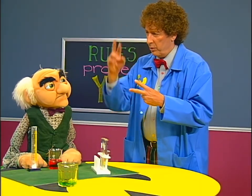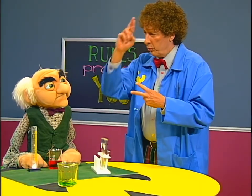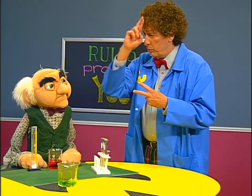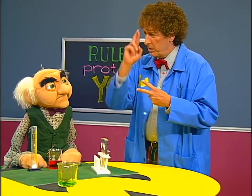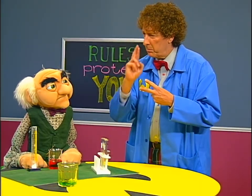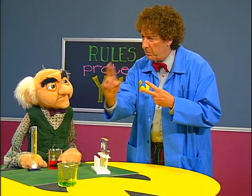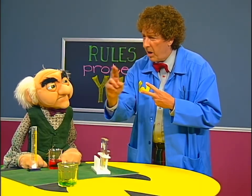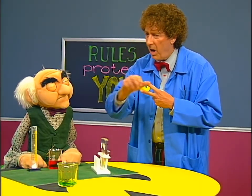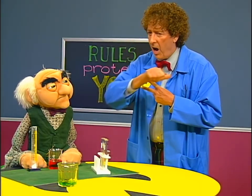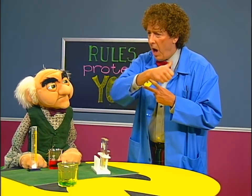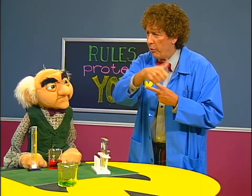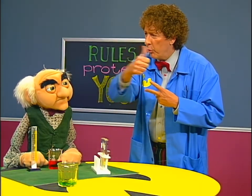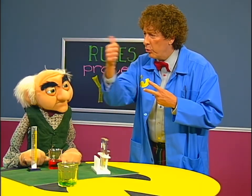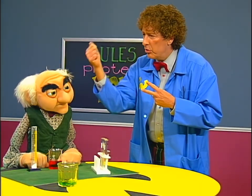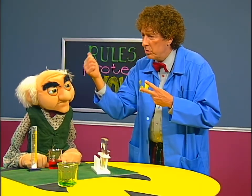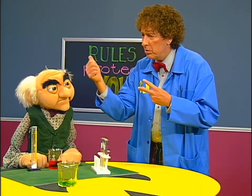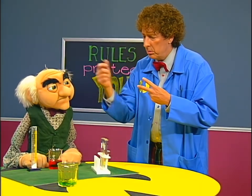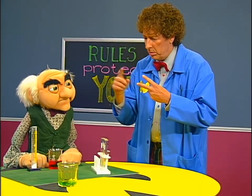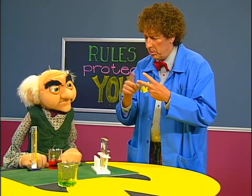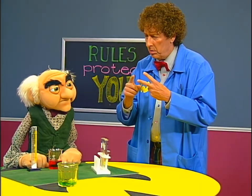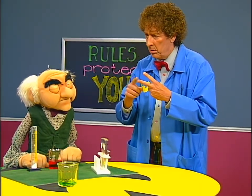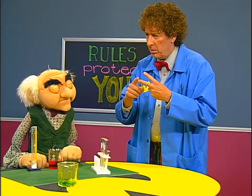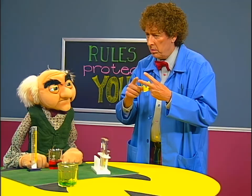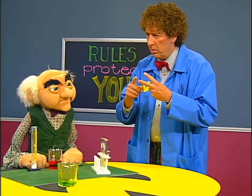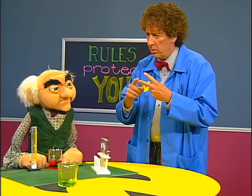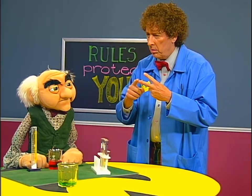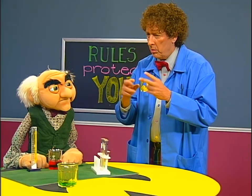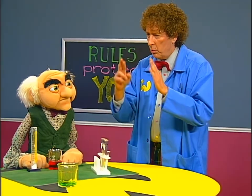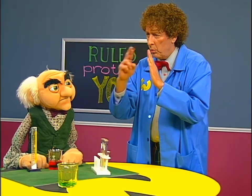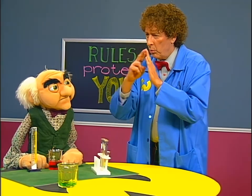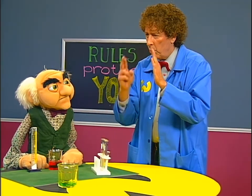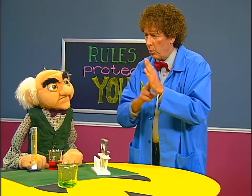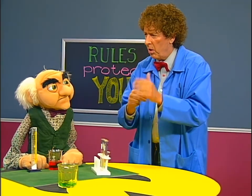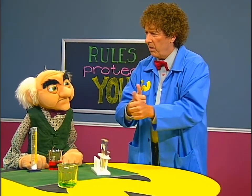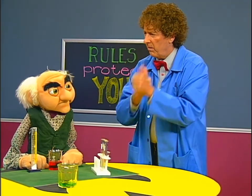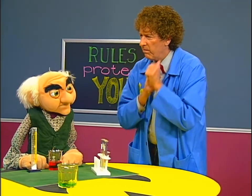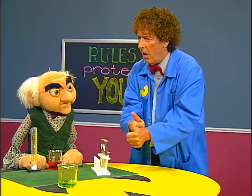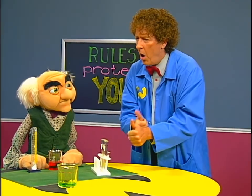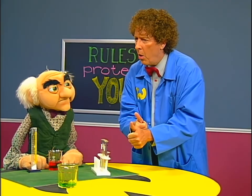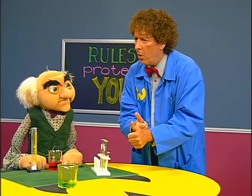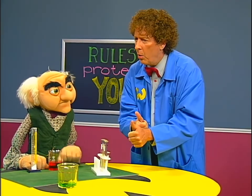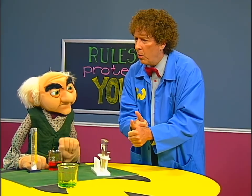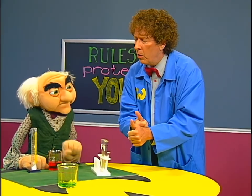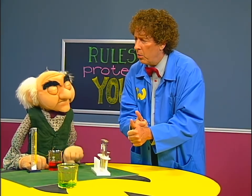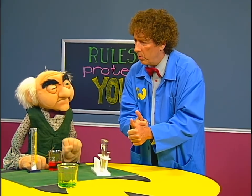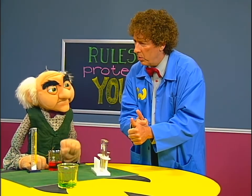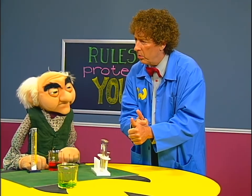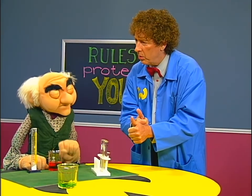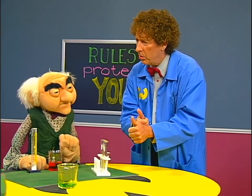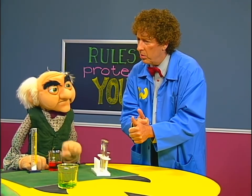HONESTY IS ALWAYS KEY TO BE THE KIND OF PERSON YOU WANT TO BE. HONESTY, HONESTY IS IMPORTANT,